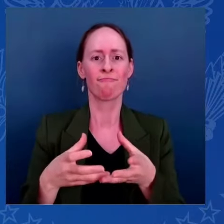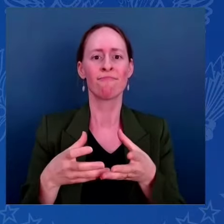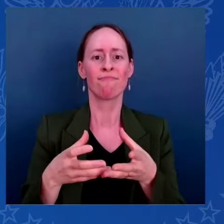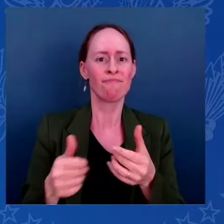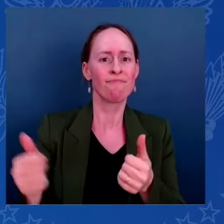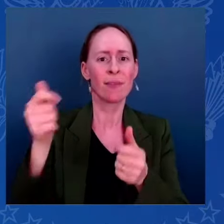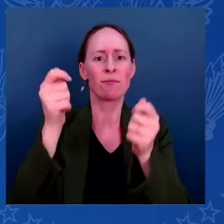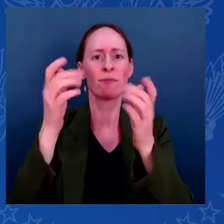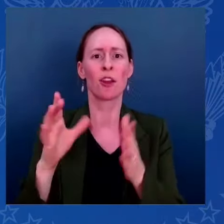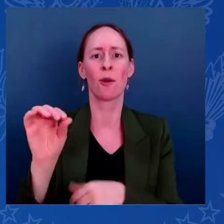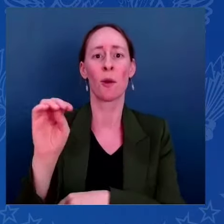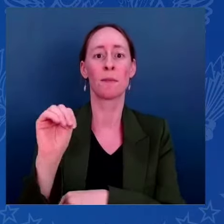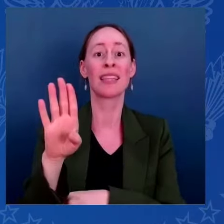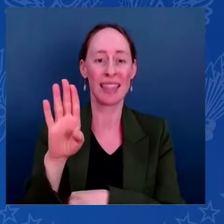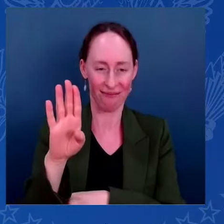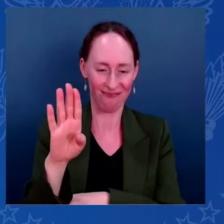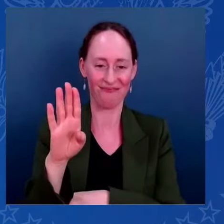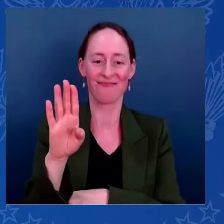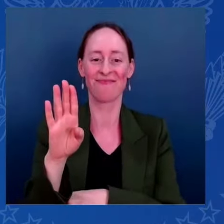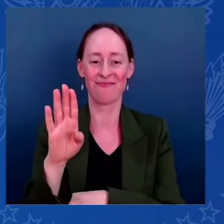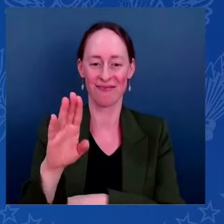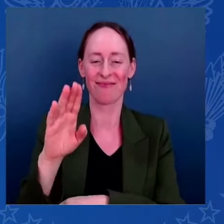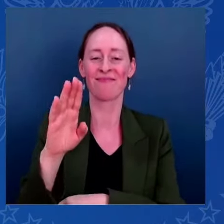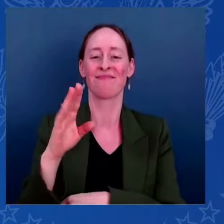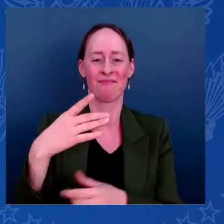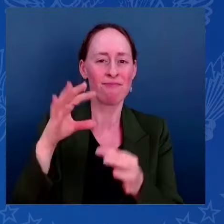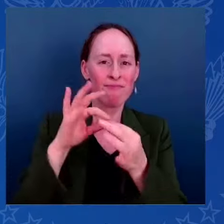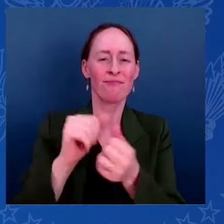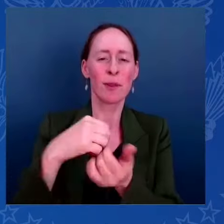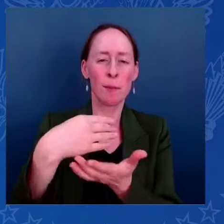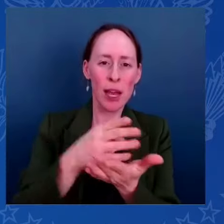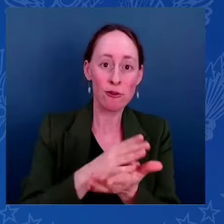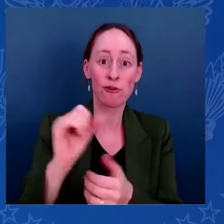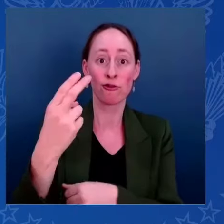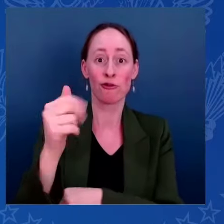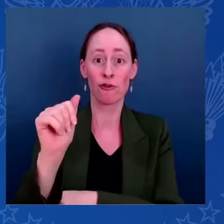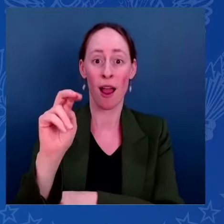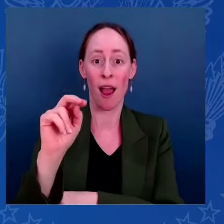and she runs the show in my White Hou- -- . She -- she controls all the money.